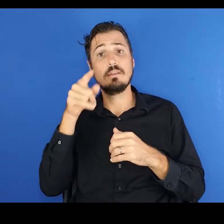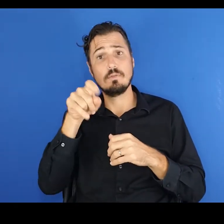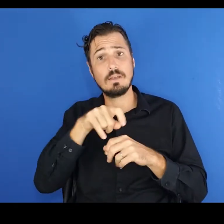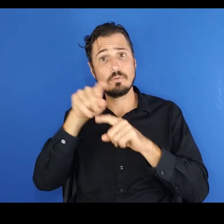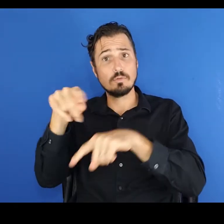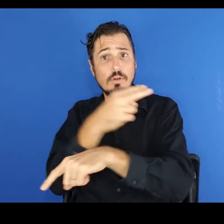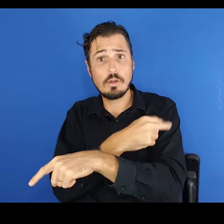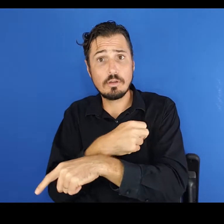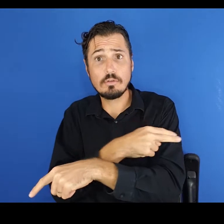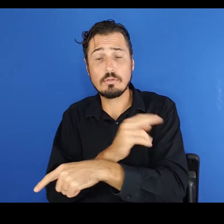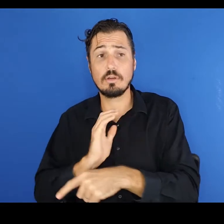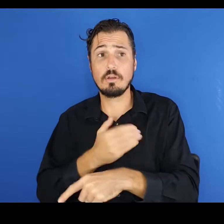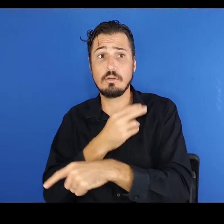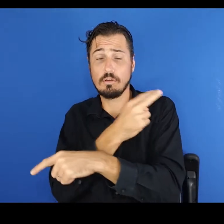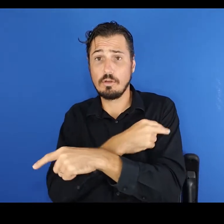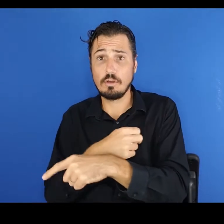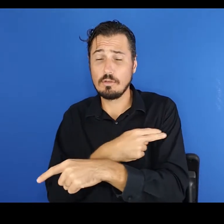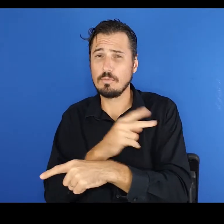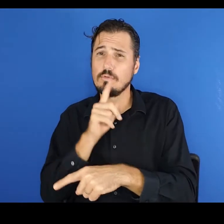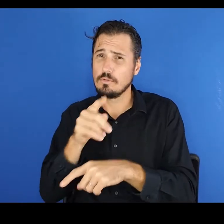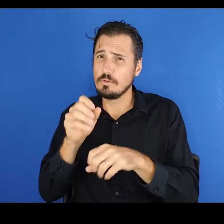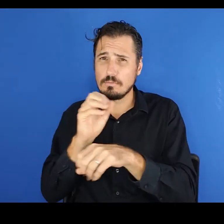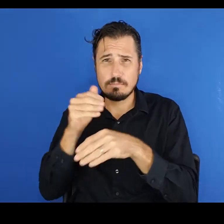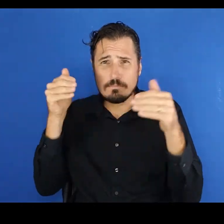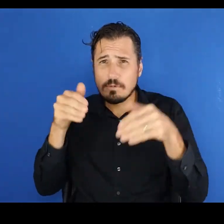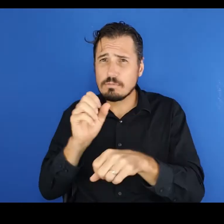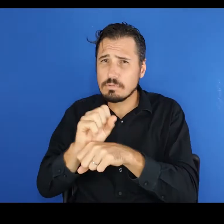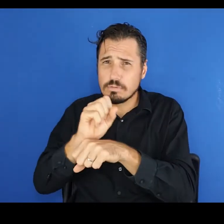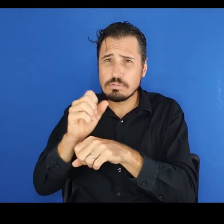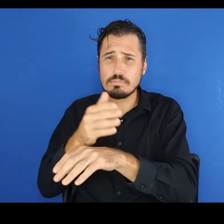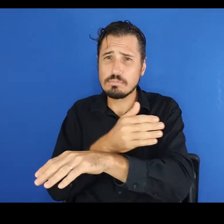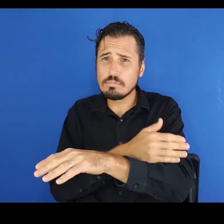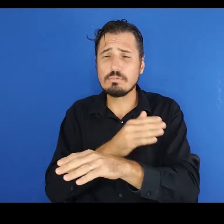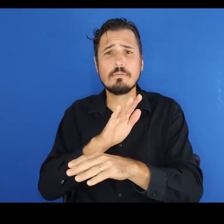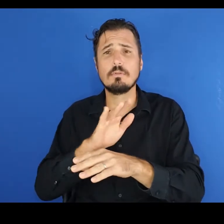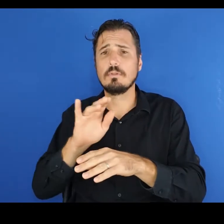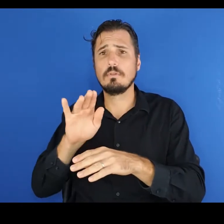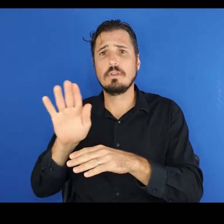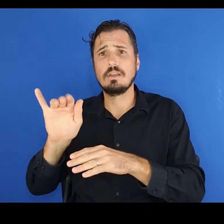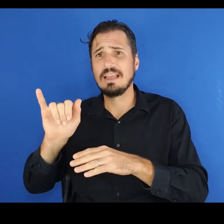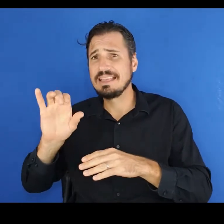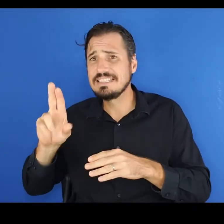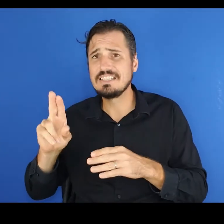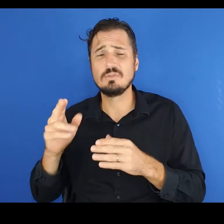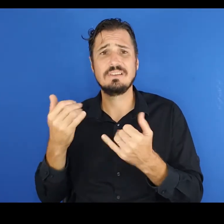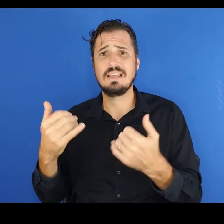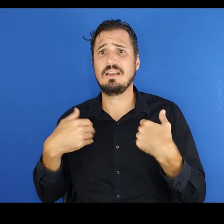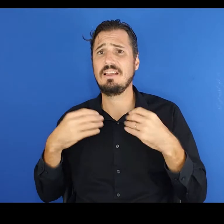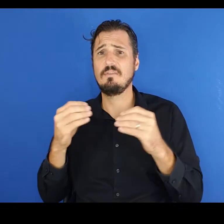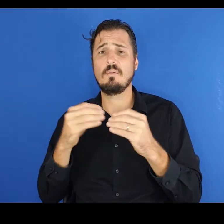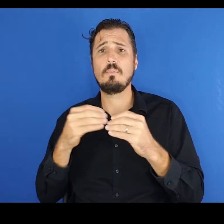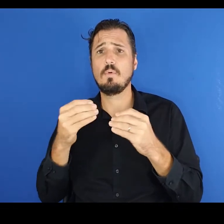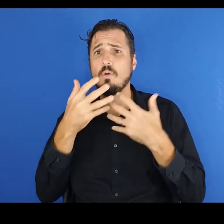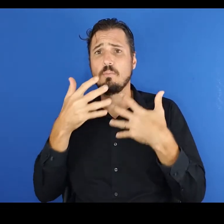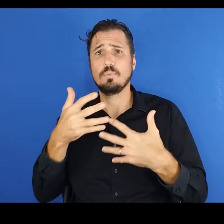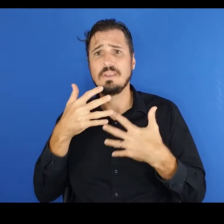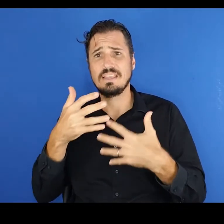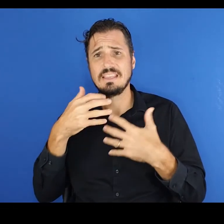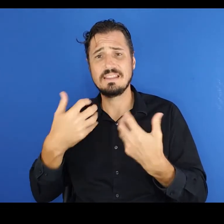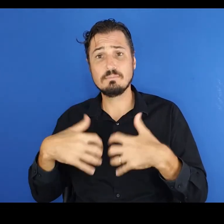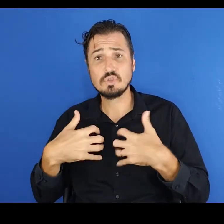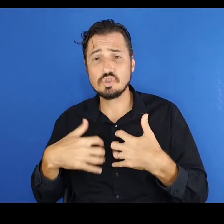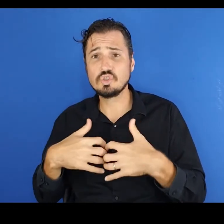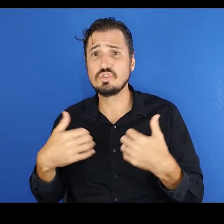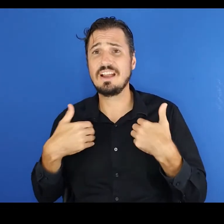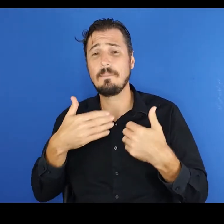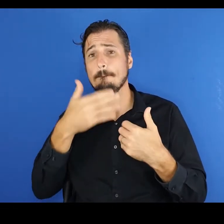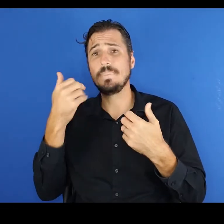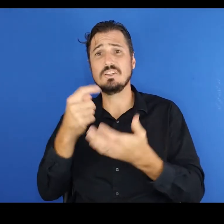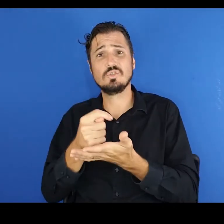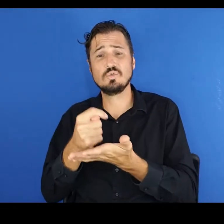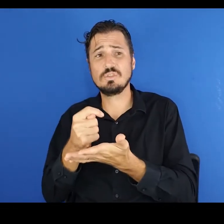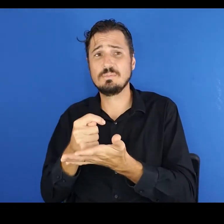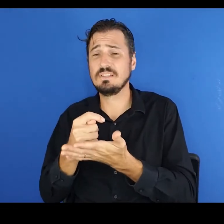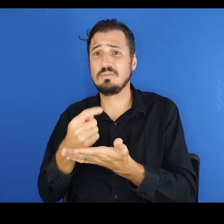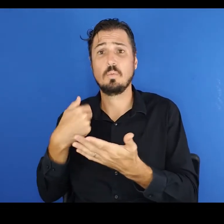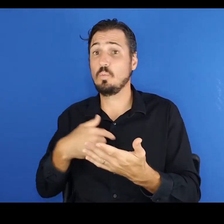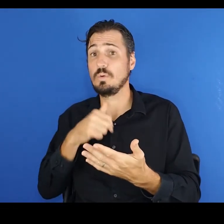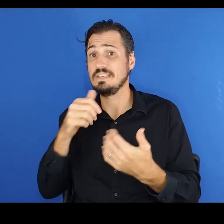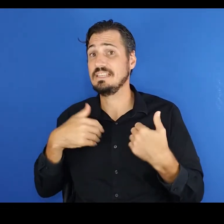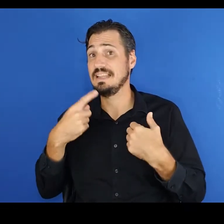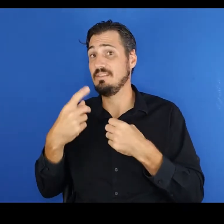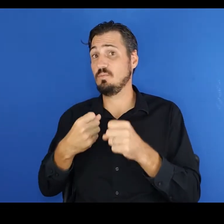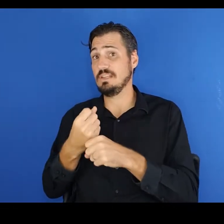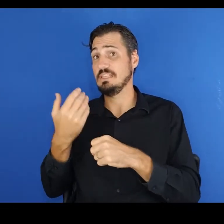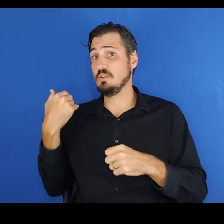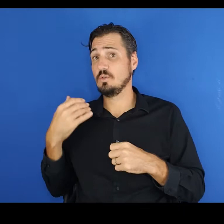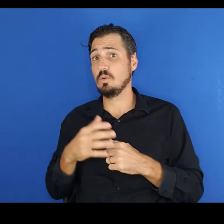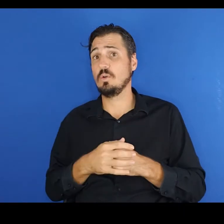Should you require hospitalization, our hospitals have spent the past year building their ICU capacity, ventilator capacity, and also have better treatments that weren’t available a year ago